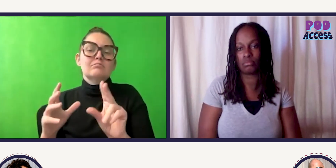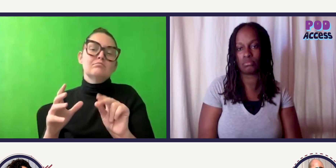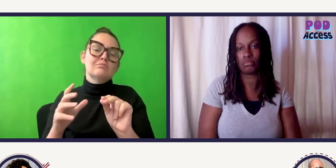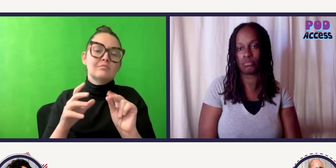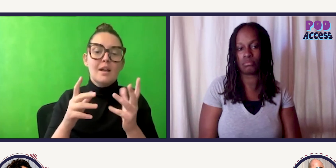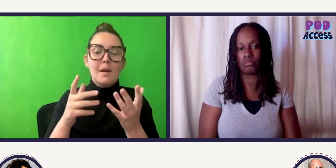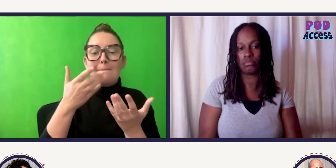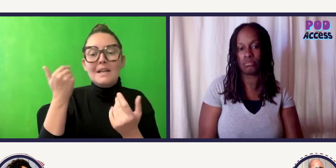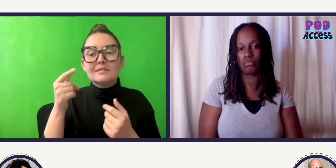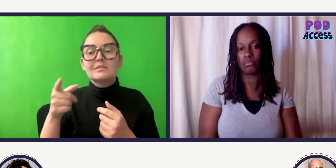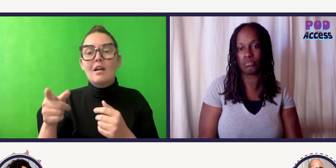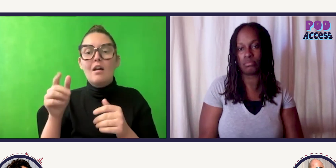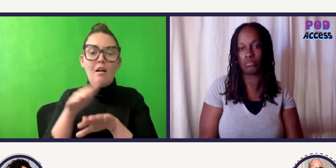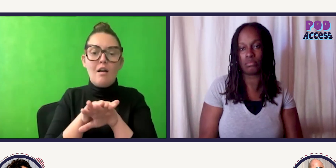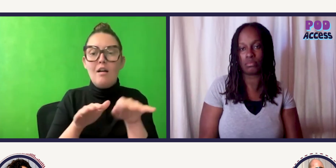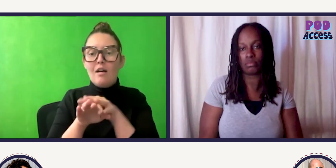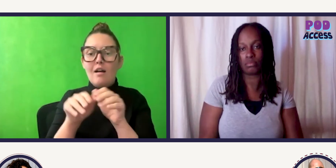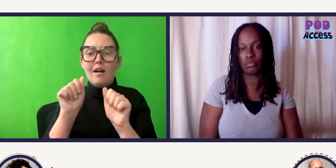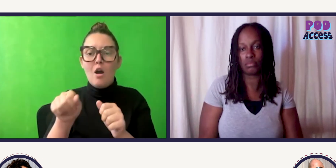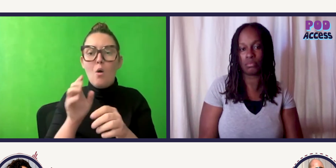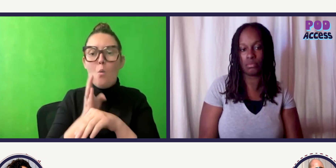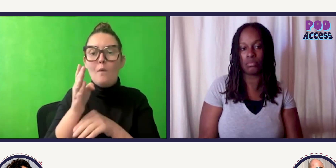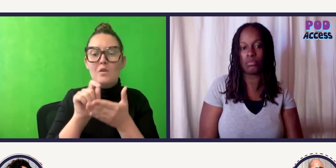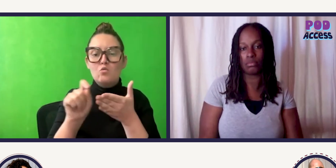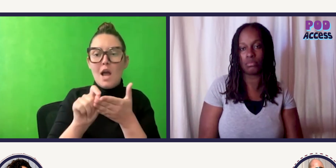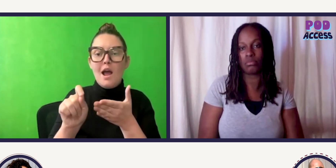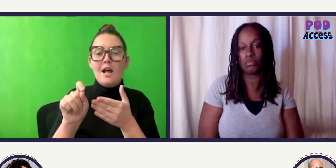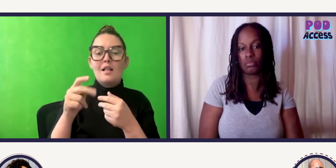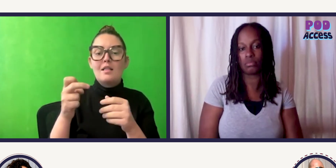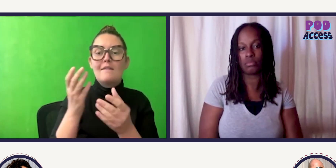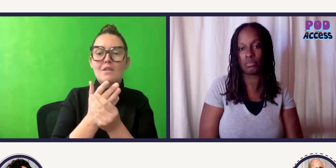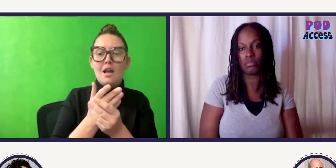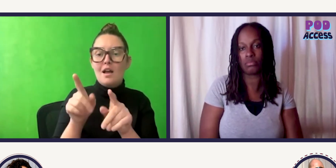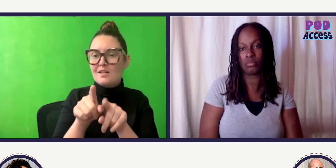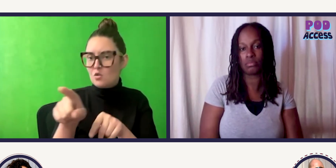It’s because they overwrite the file as you work, destroying the original.